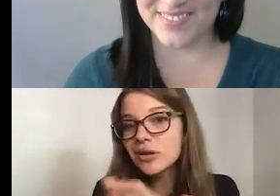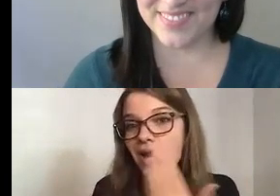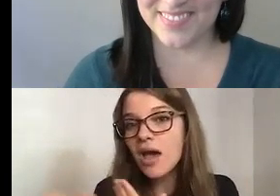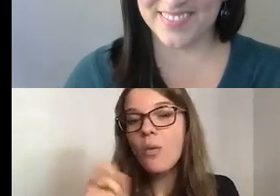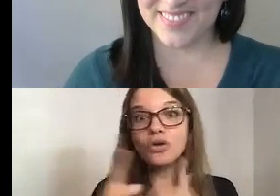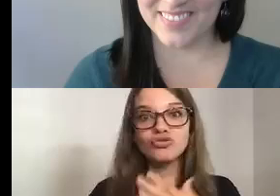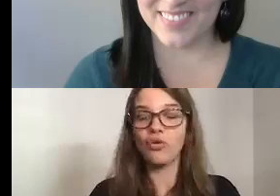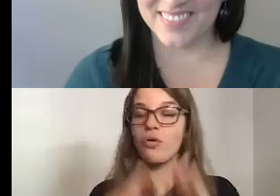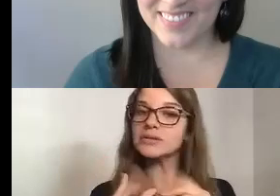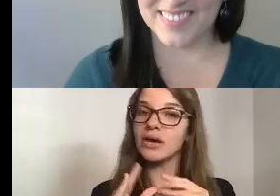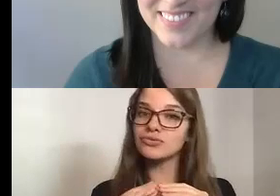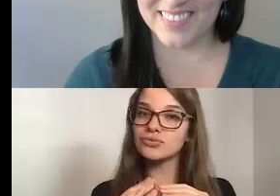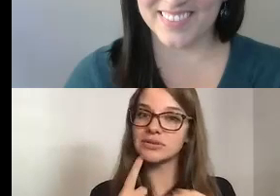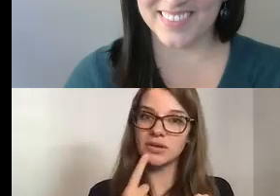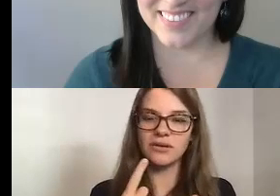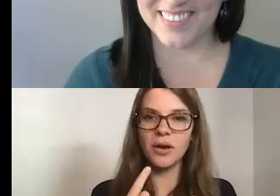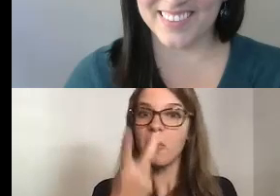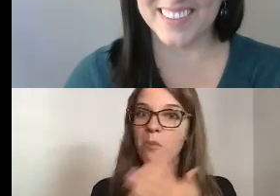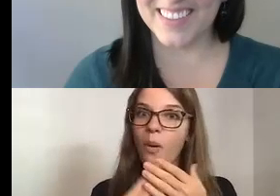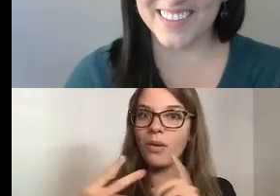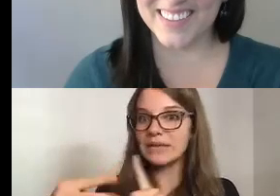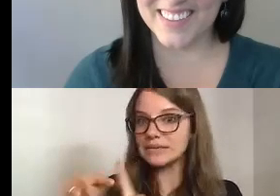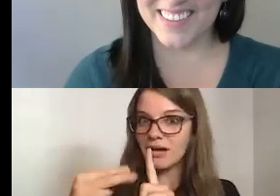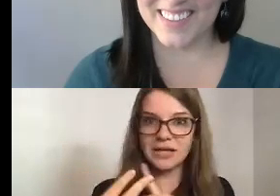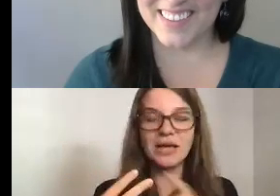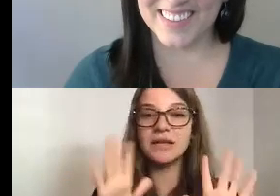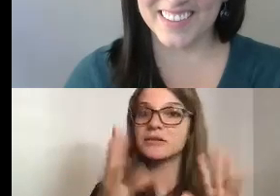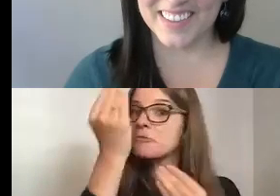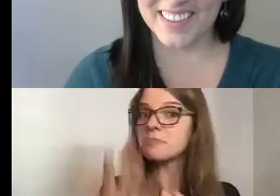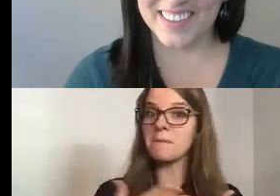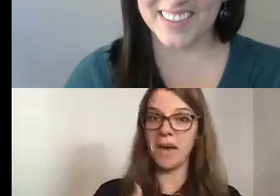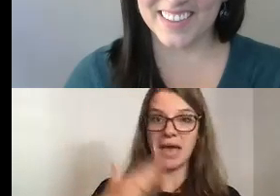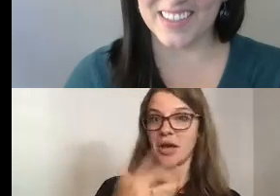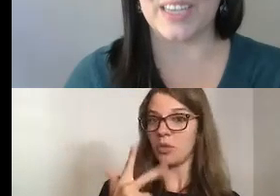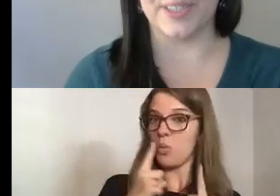by you know both sides being able to say okay these are my top three goals for this session what